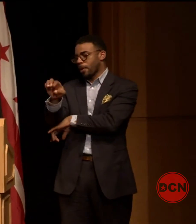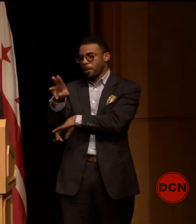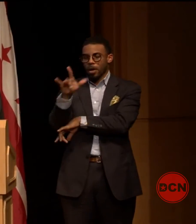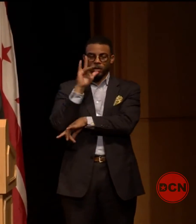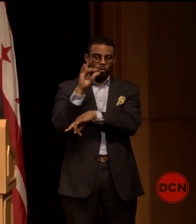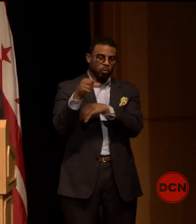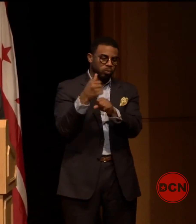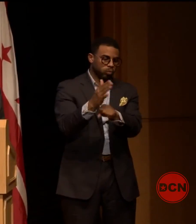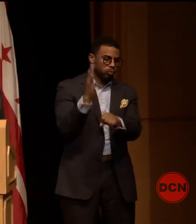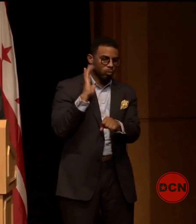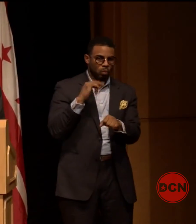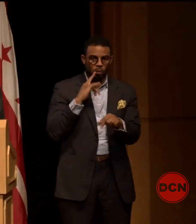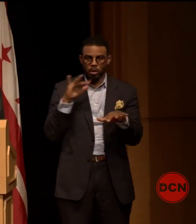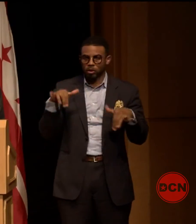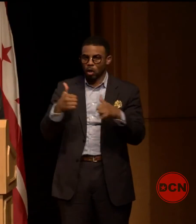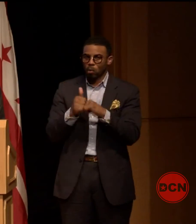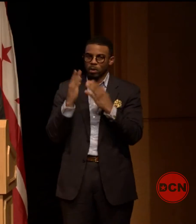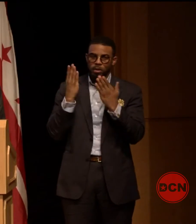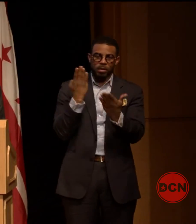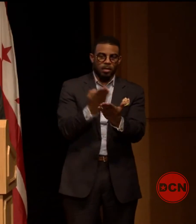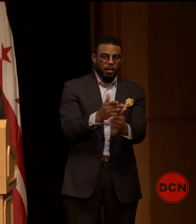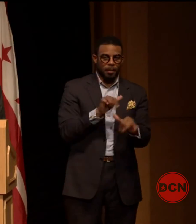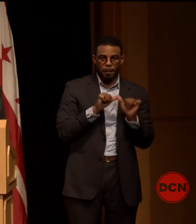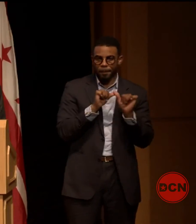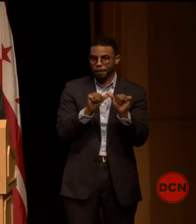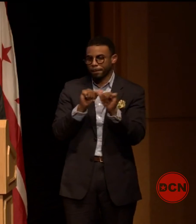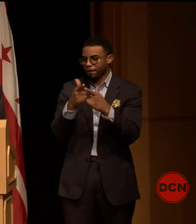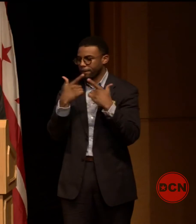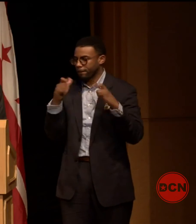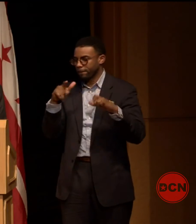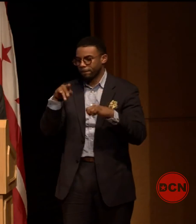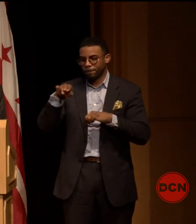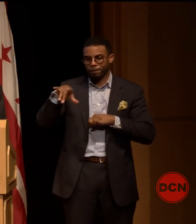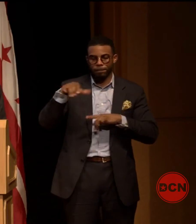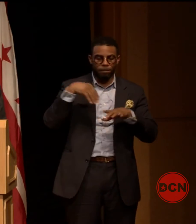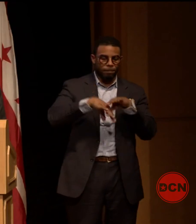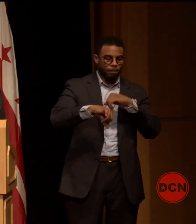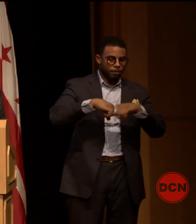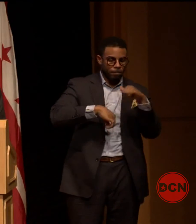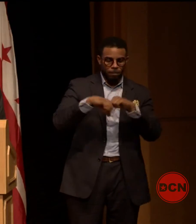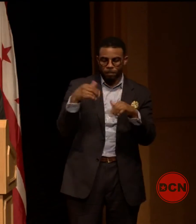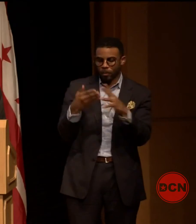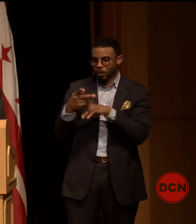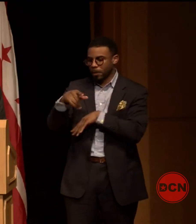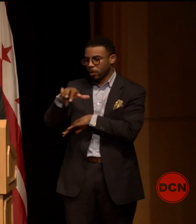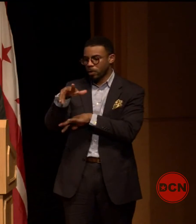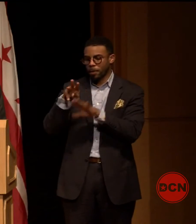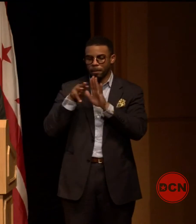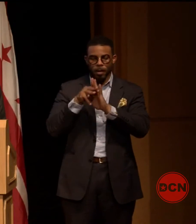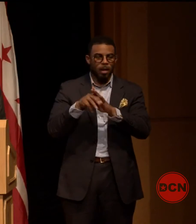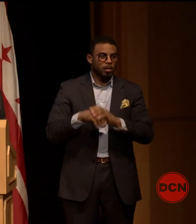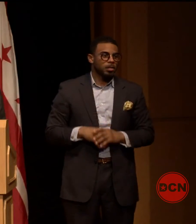AGO AND WE'RE CHARGED WITH DELIVERING AND MAINTAINING MAJOR PUBLIC INFRASTRUCTURE THROUGH THE P-3 MODEL AND THE P-3